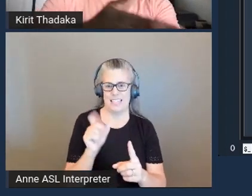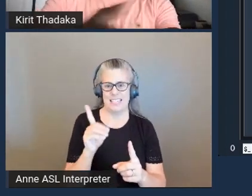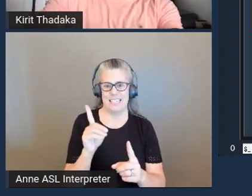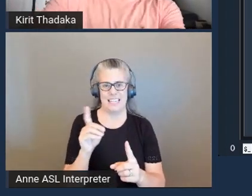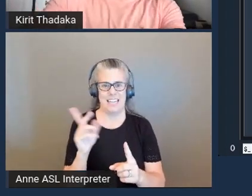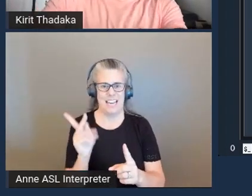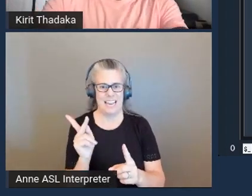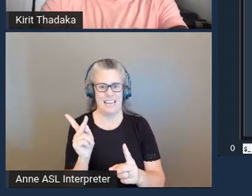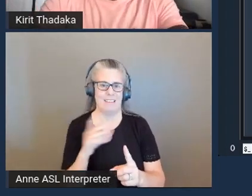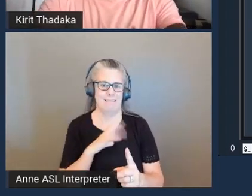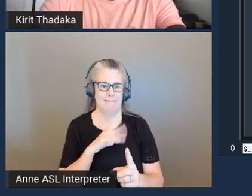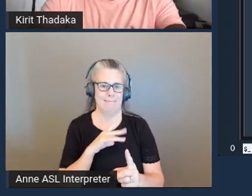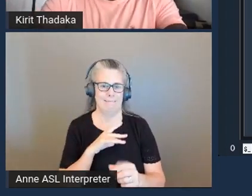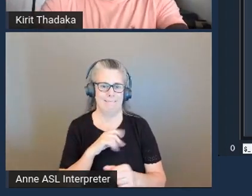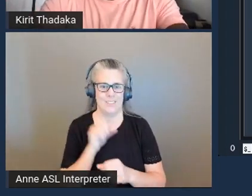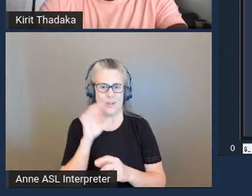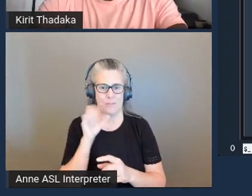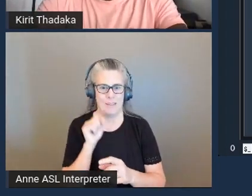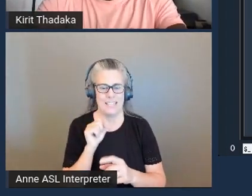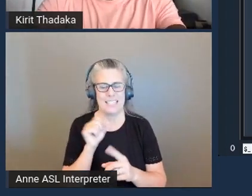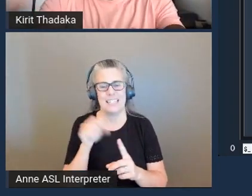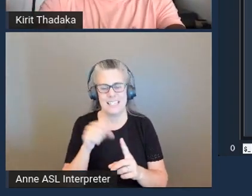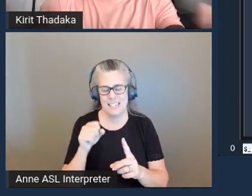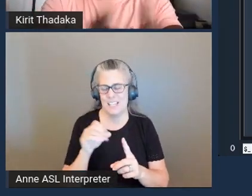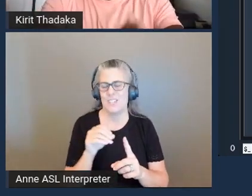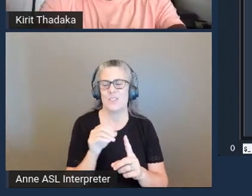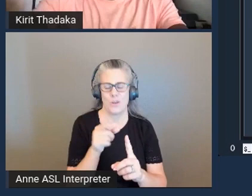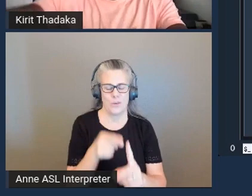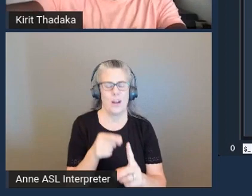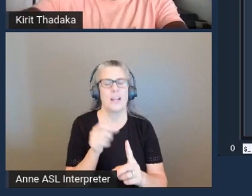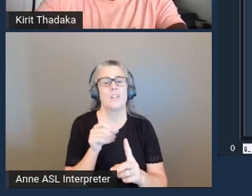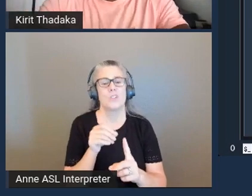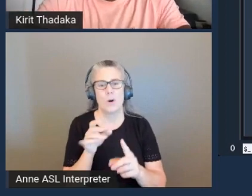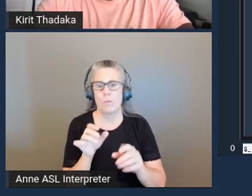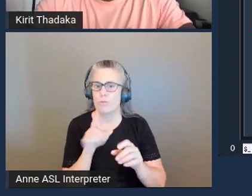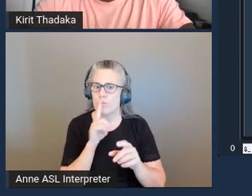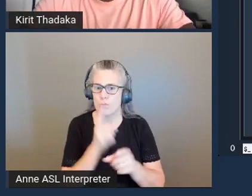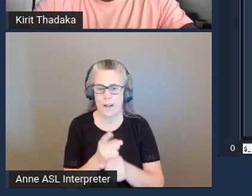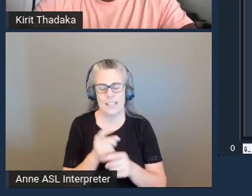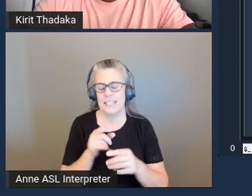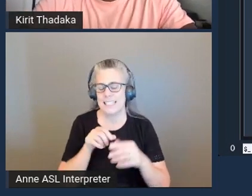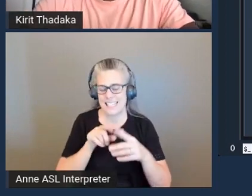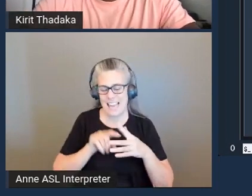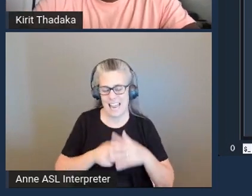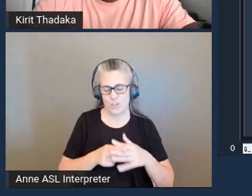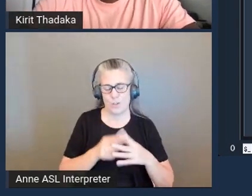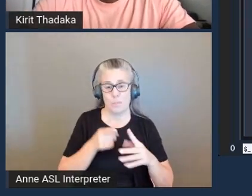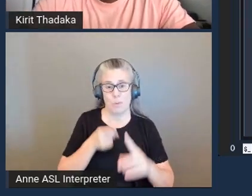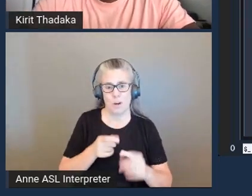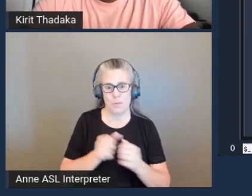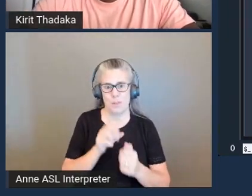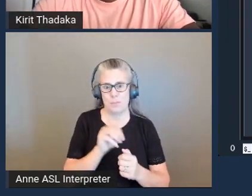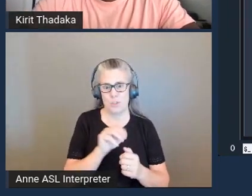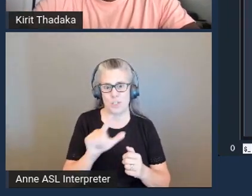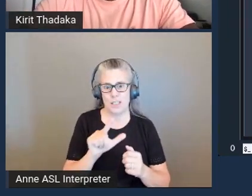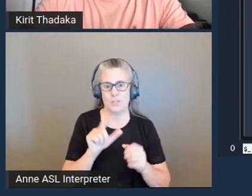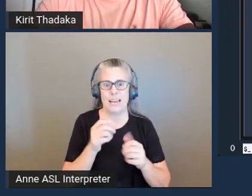it's both the entry point and the exit point for machine learning, and with this, you can now even operate it at scale. I love that, I love that, I love that.